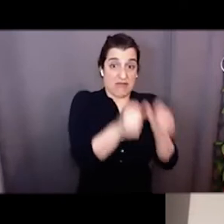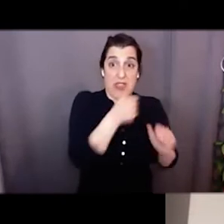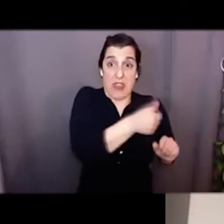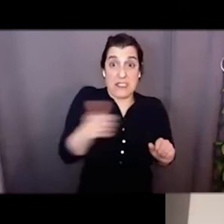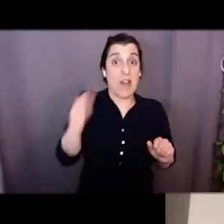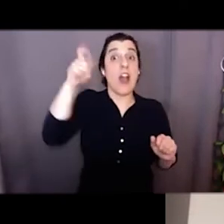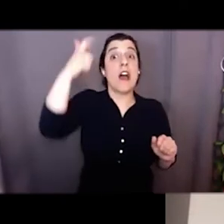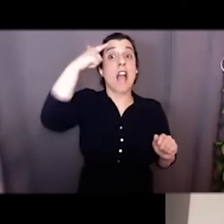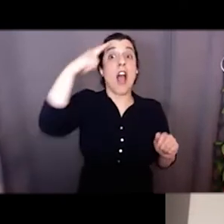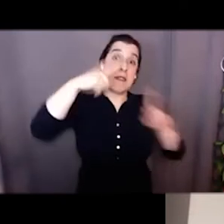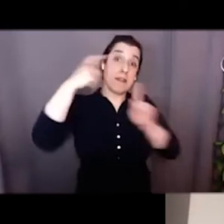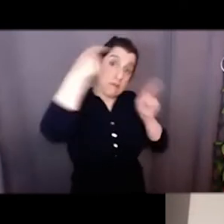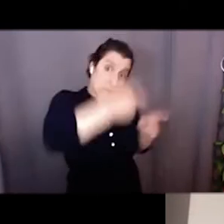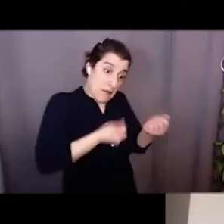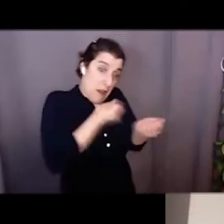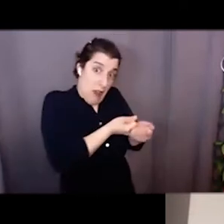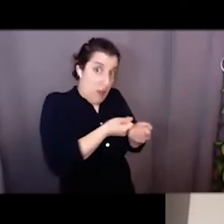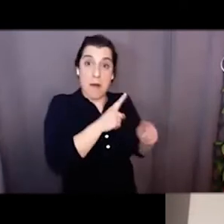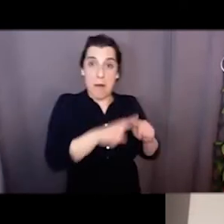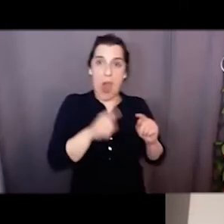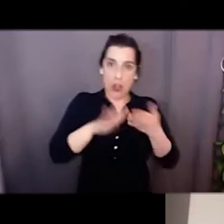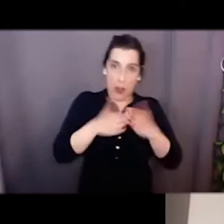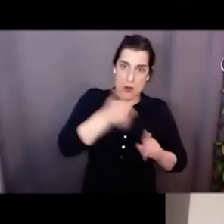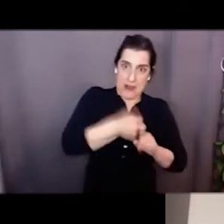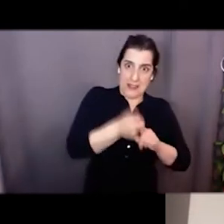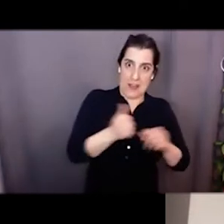but it's the people, that community that's, that's surviving the virus.